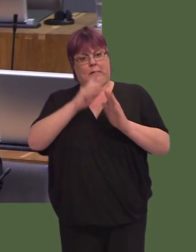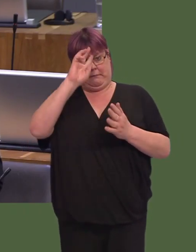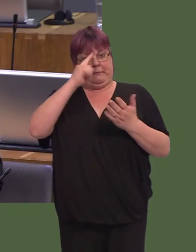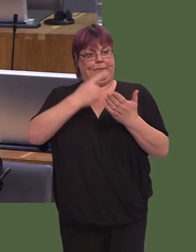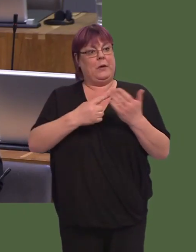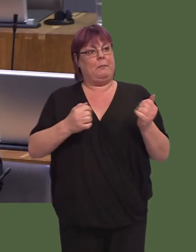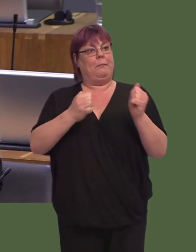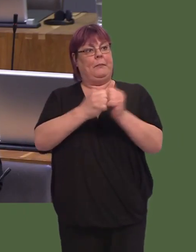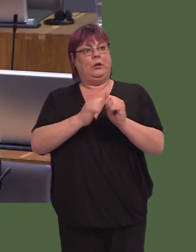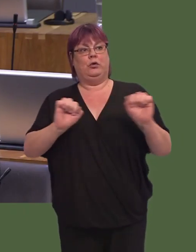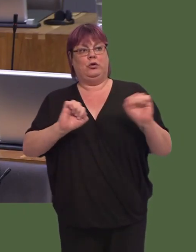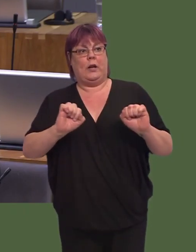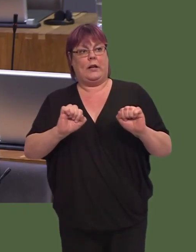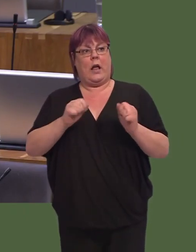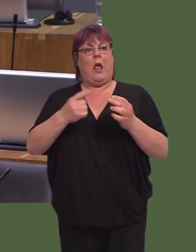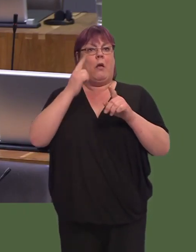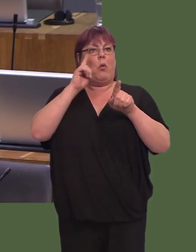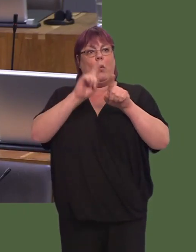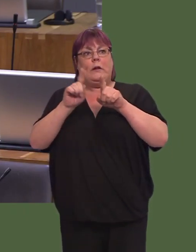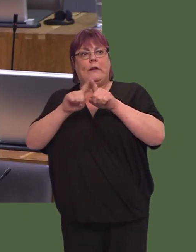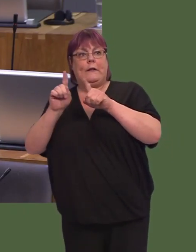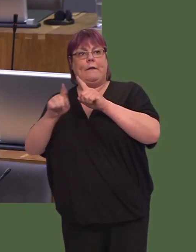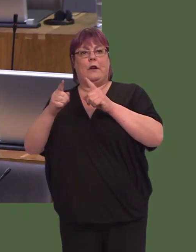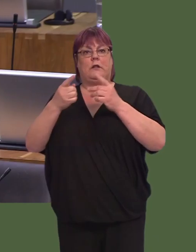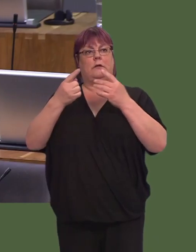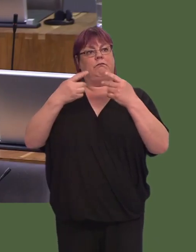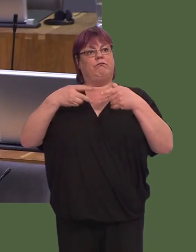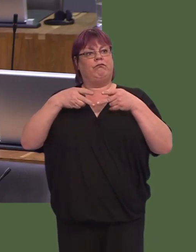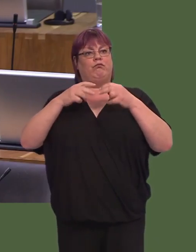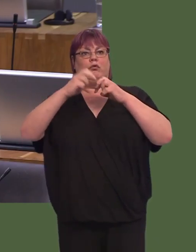views on this significant potential infrastructure investment, and it's extremely right that